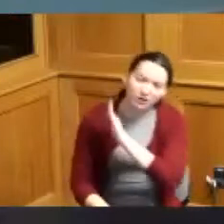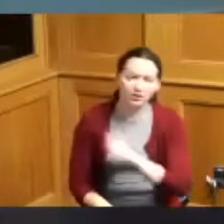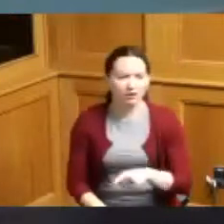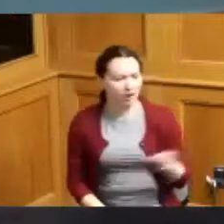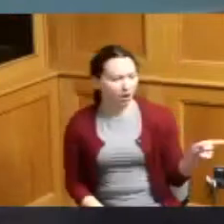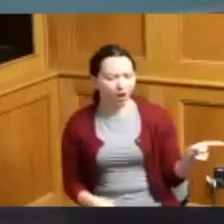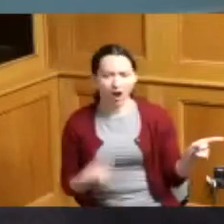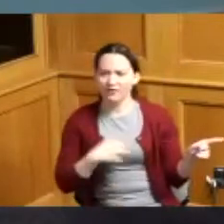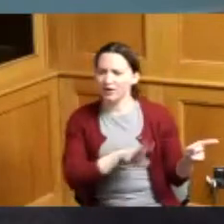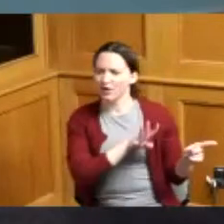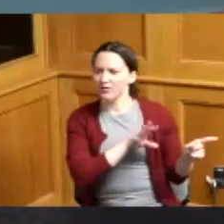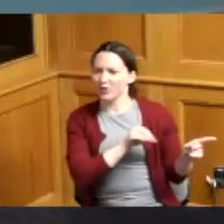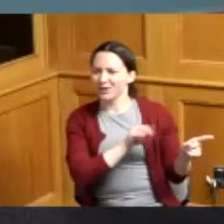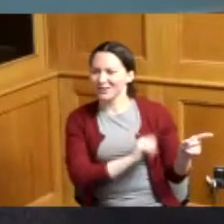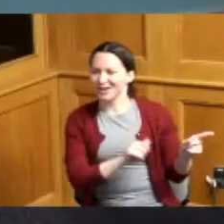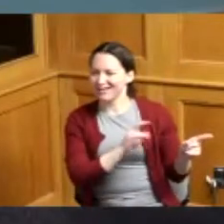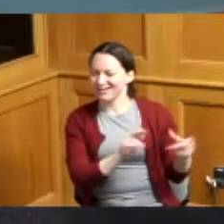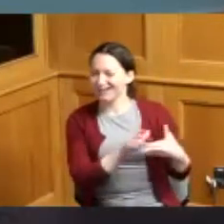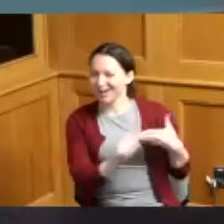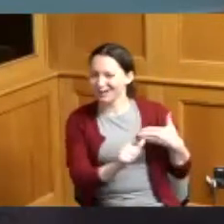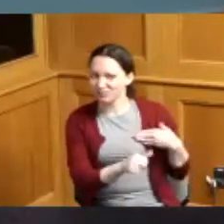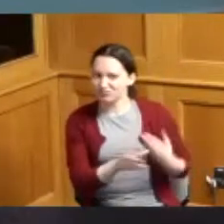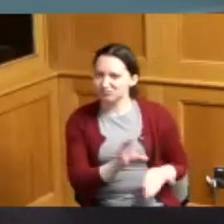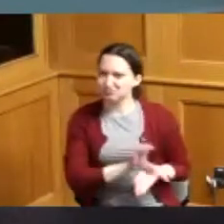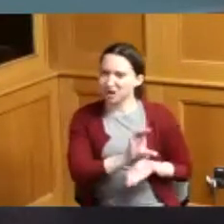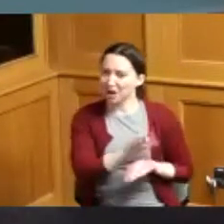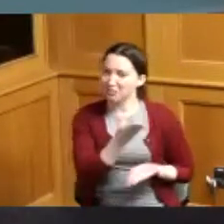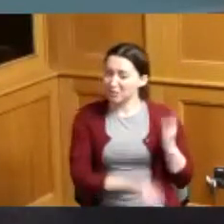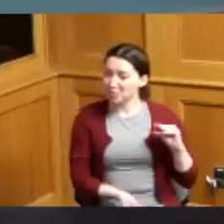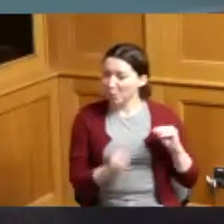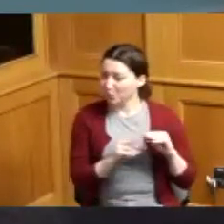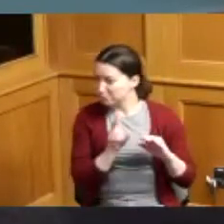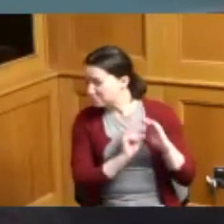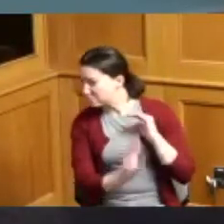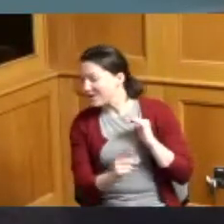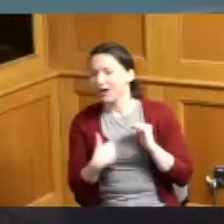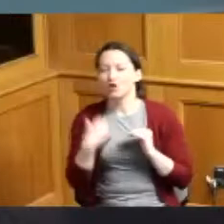going with 40 million dollars up front and it might be more so that's why I was bringing that up